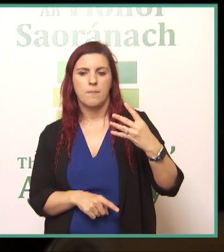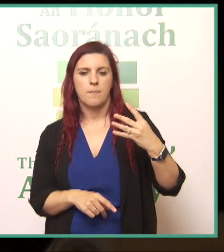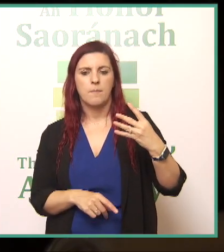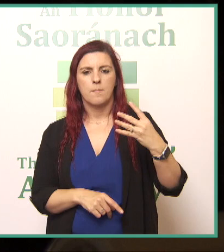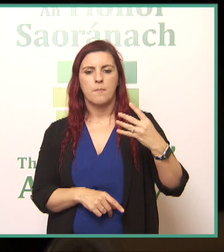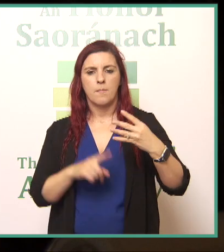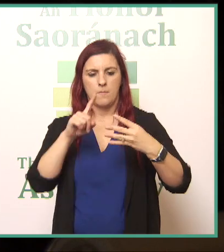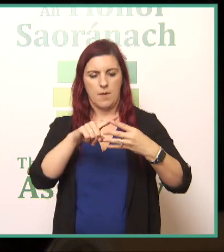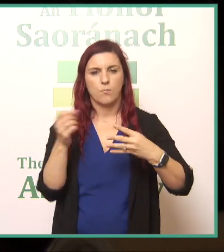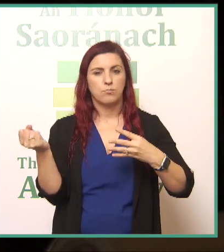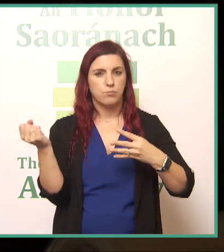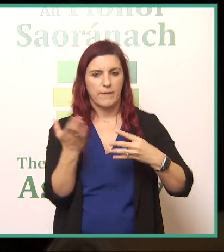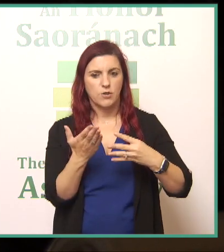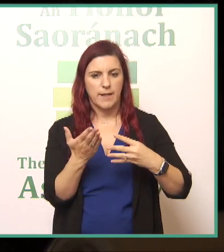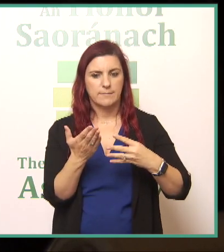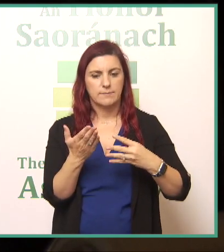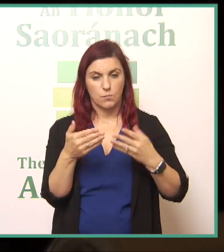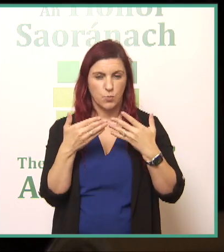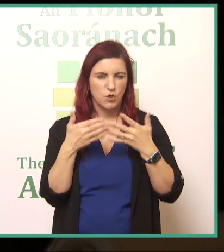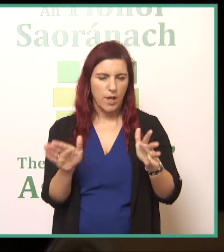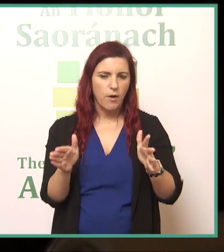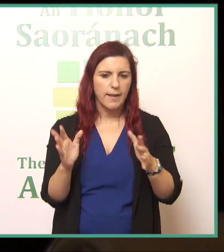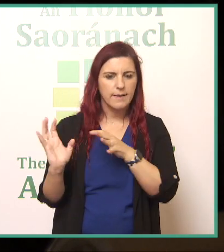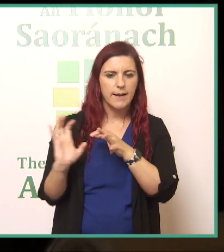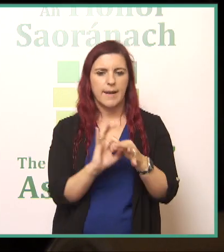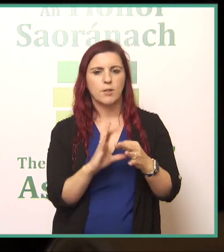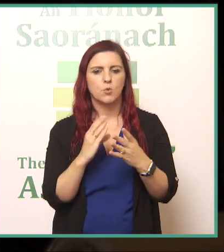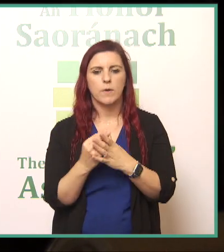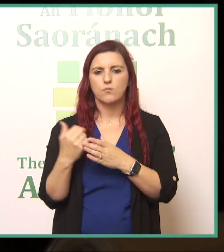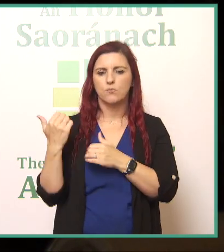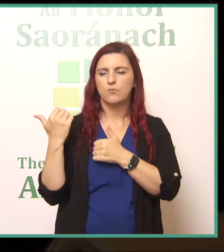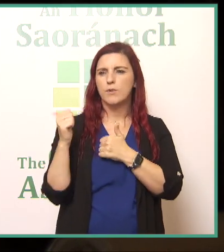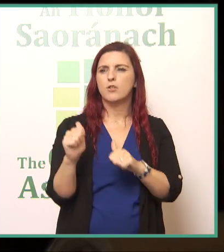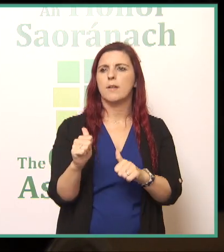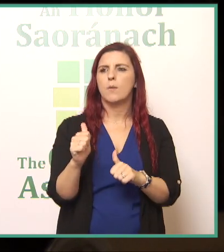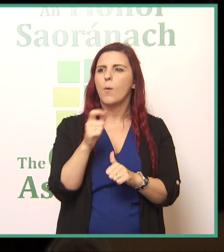provisioning and we generally associate I suppose or traditionally we would think about the food